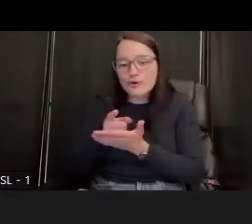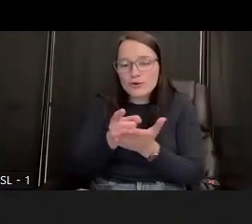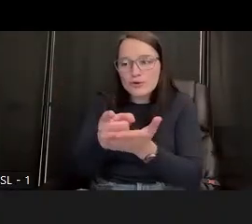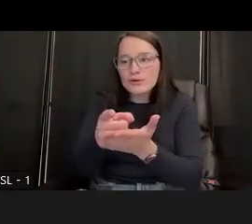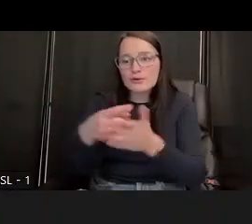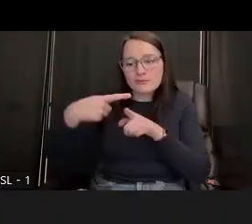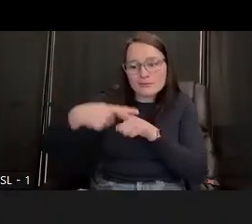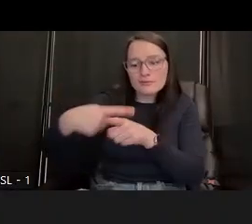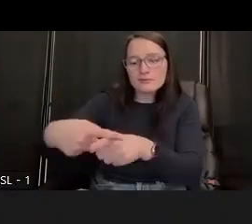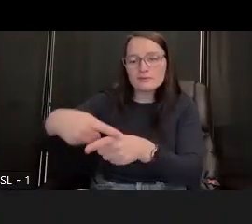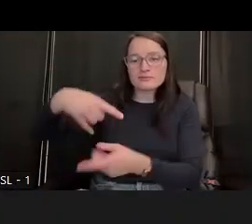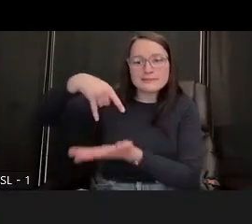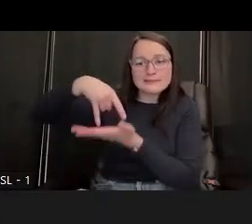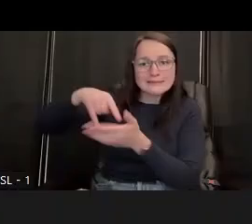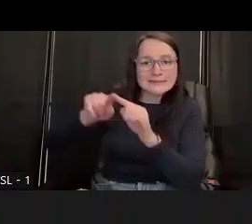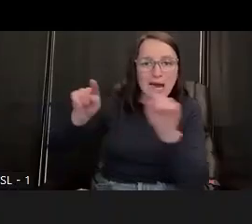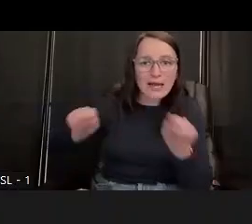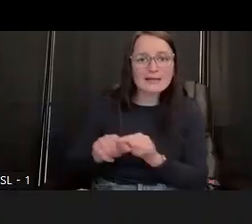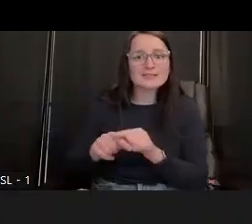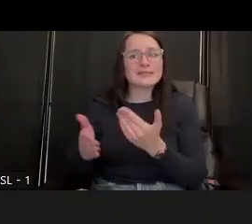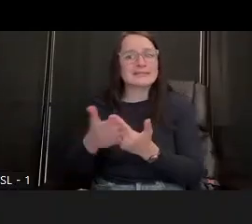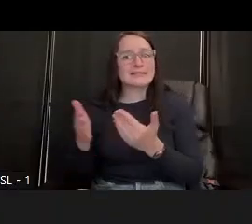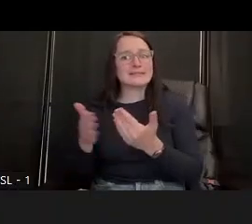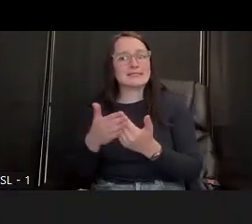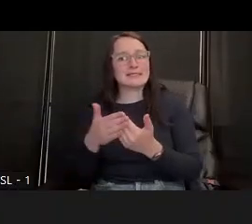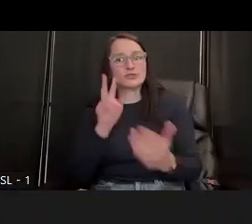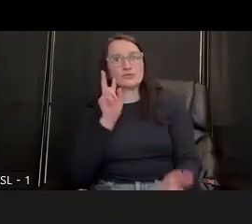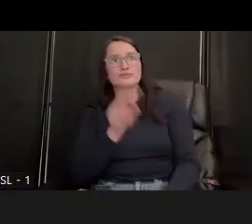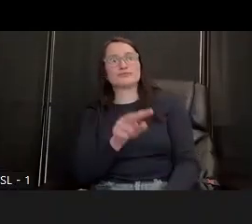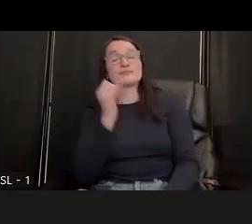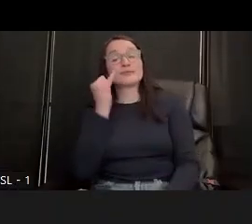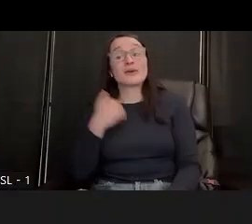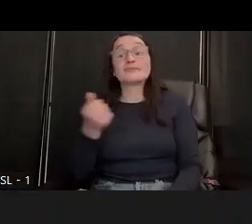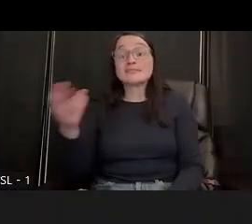easily repeatable if you have several different, you know, office sites or campuses. Um sending